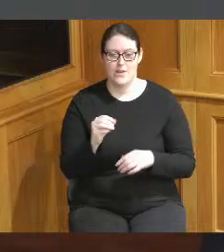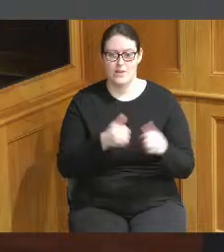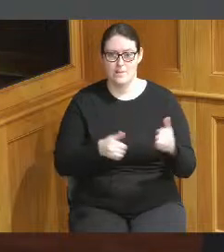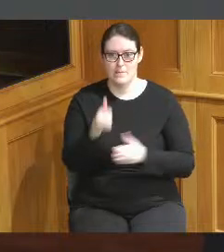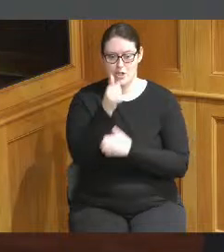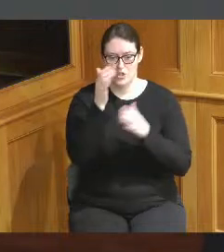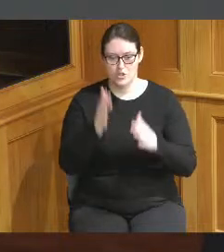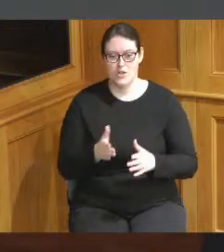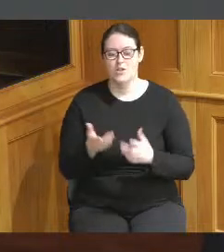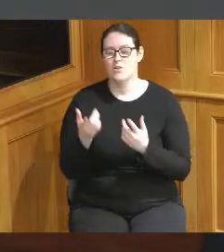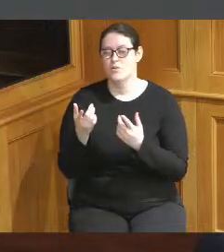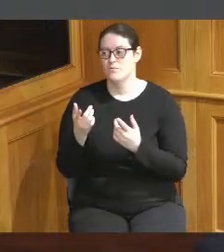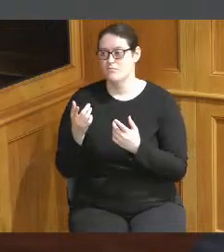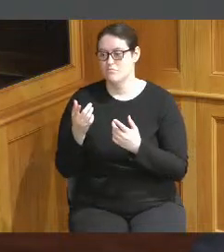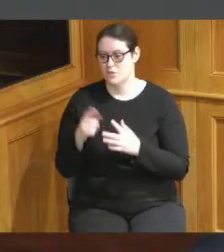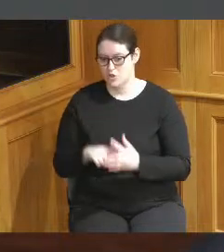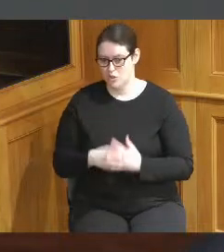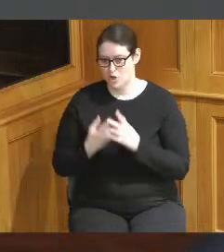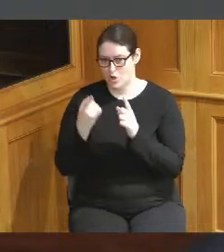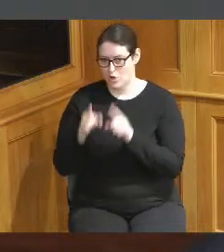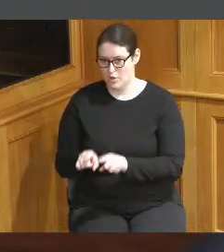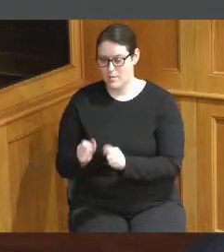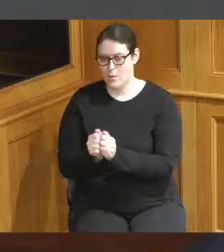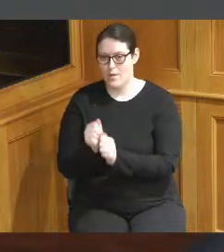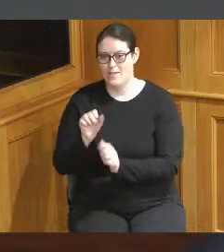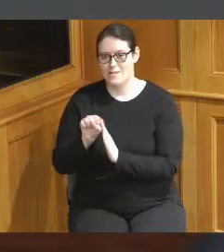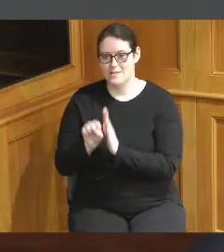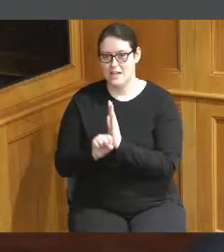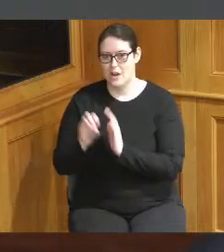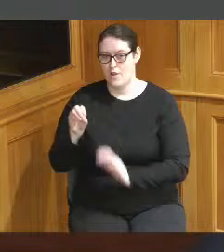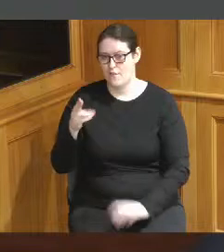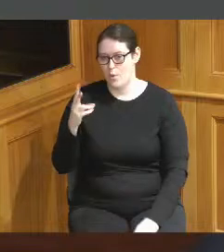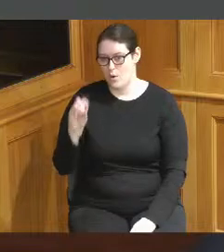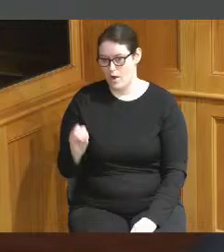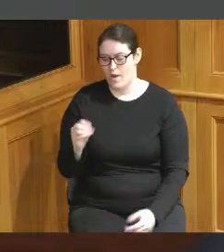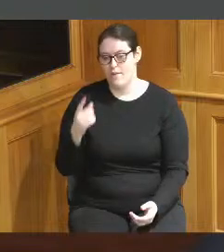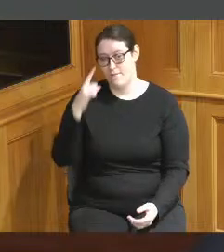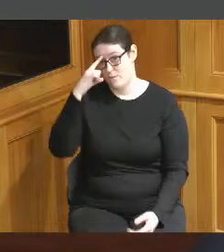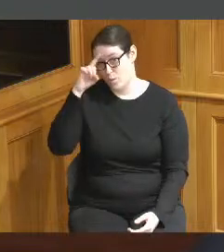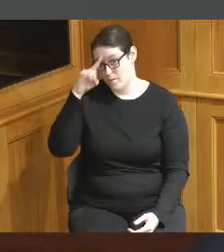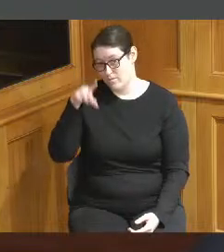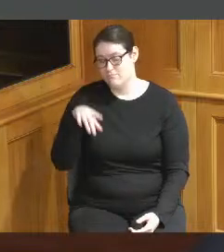they can't get in that little porta potty and so I want to give a shout out to Hamilton County DDS